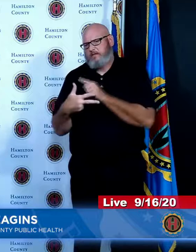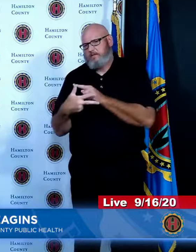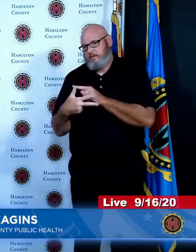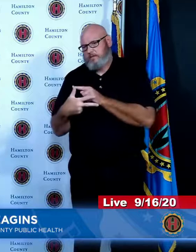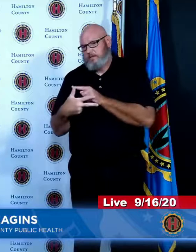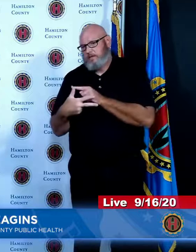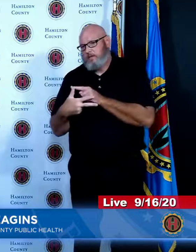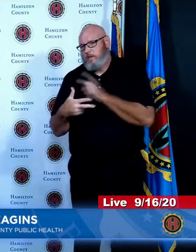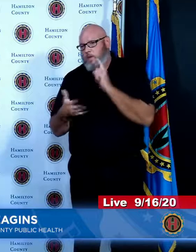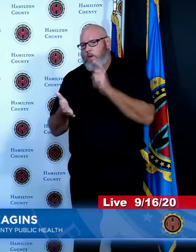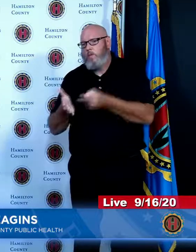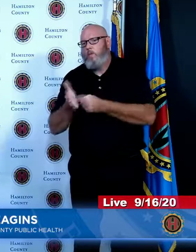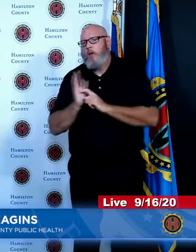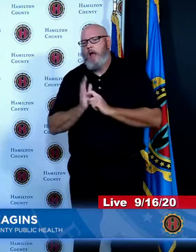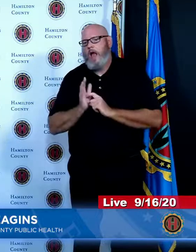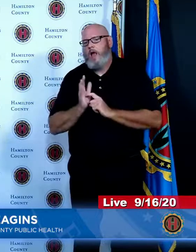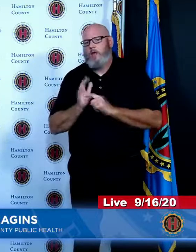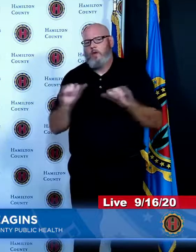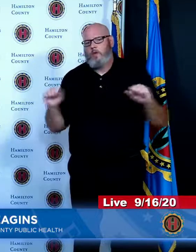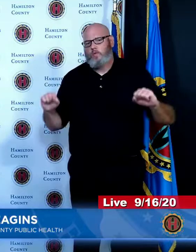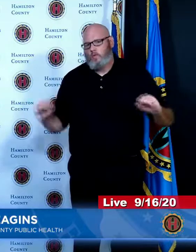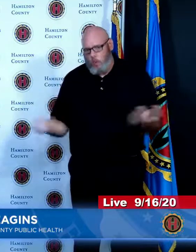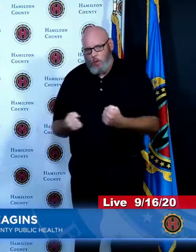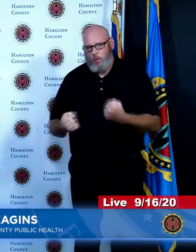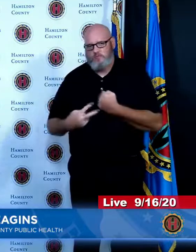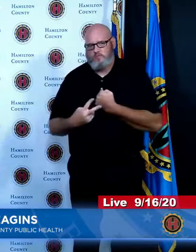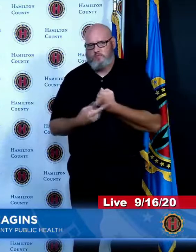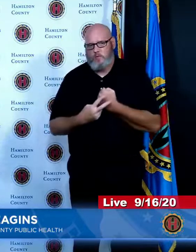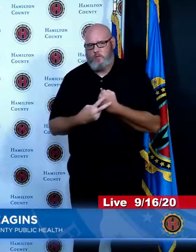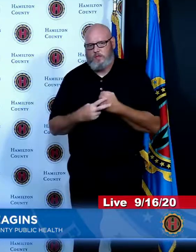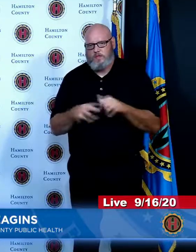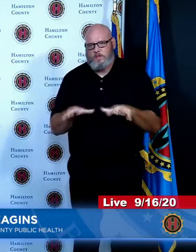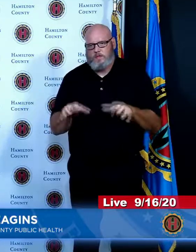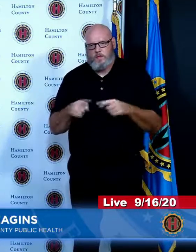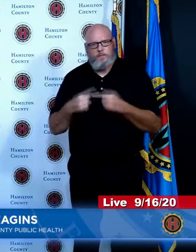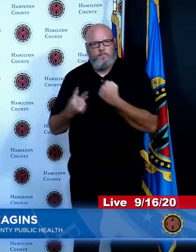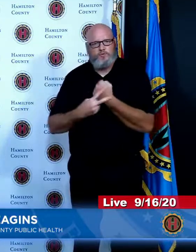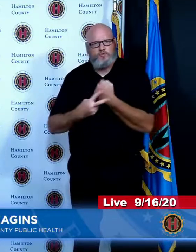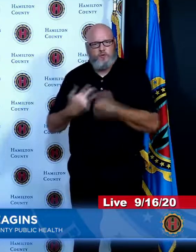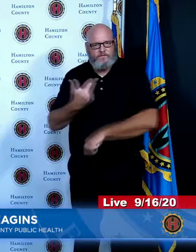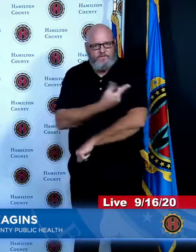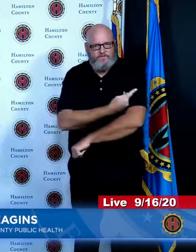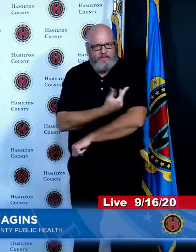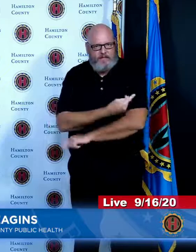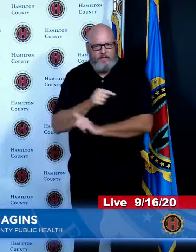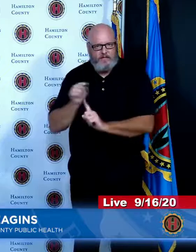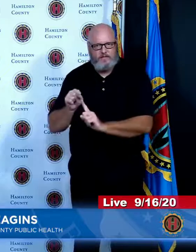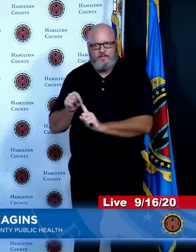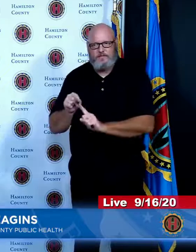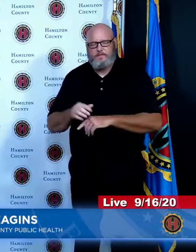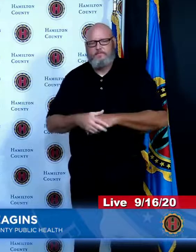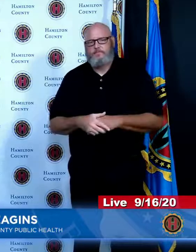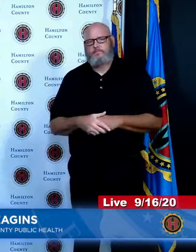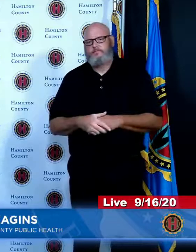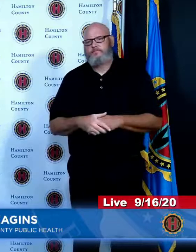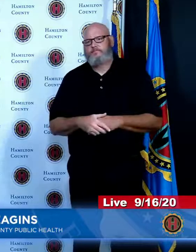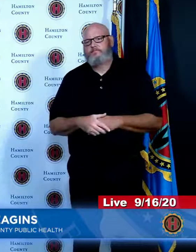Hamilton County Public Health has begun talking about how we might handle vaccine distribution you may know in the wake of 9/11